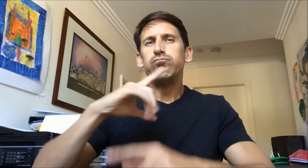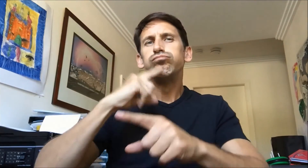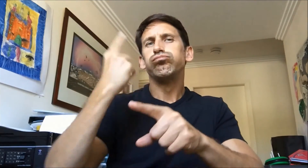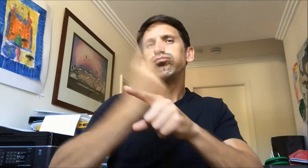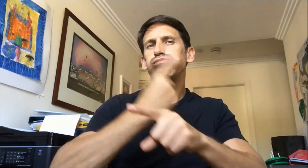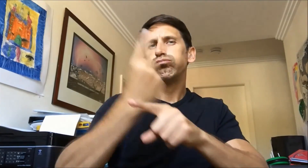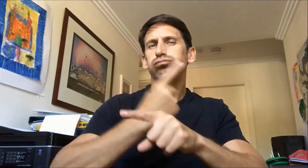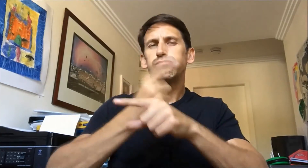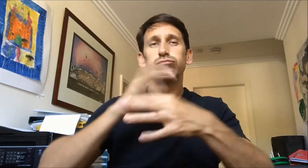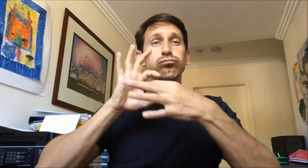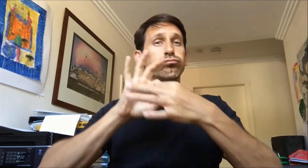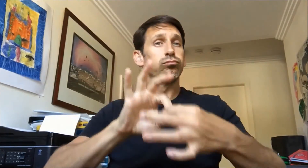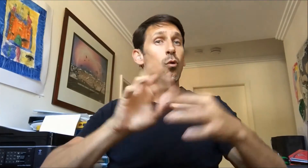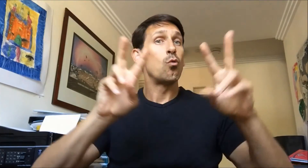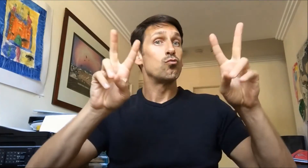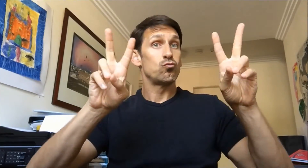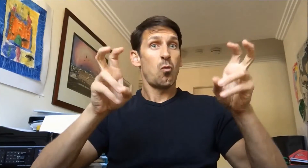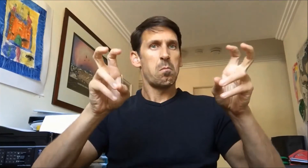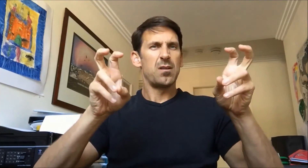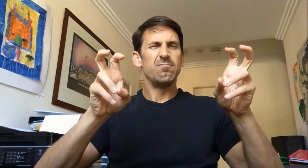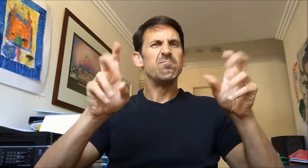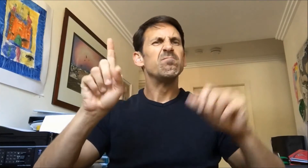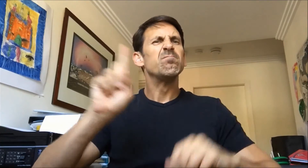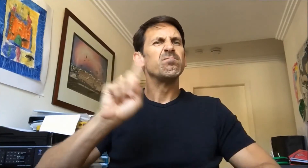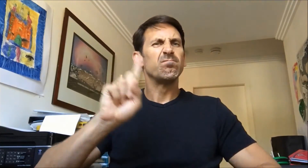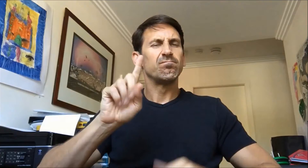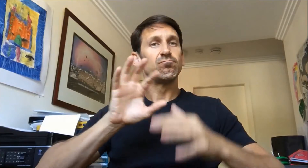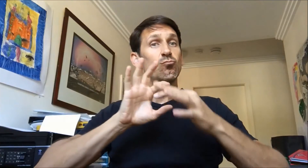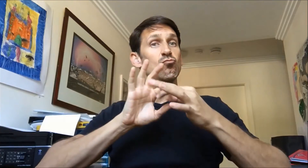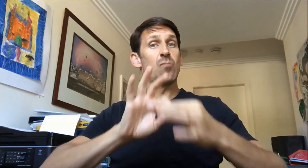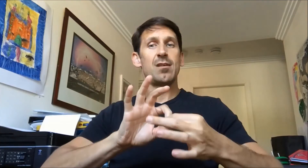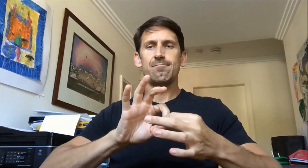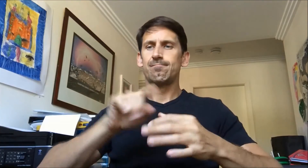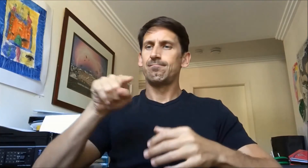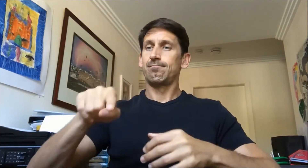The topic that I would like to discuss today I'd like to discuss the topic of captioning and interpreting.